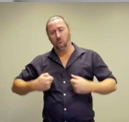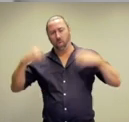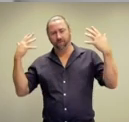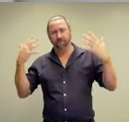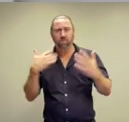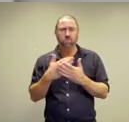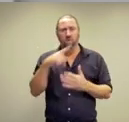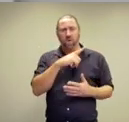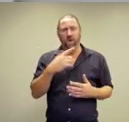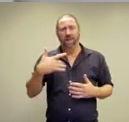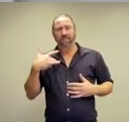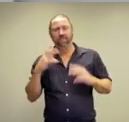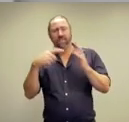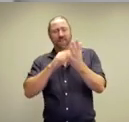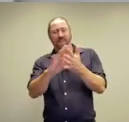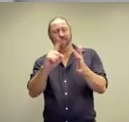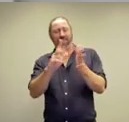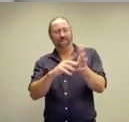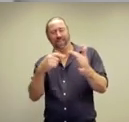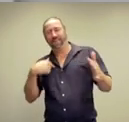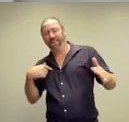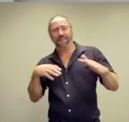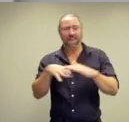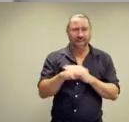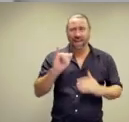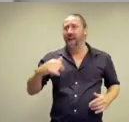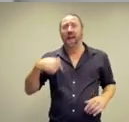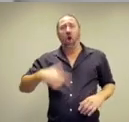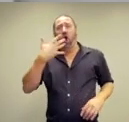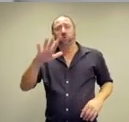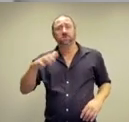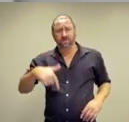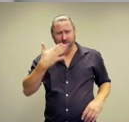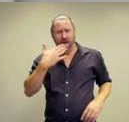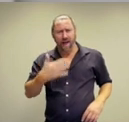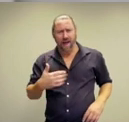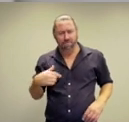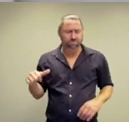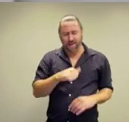time, I’m sure everybody enjoyed that themed entry but it's still Summer in Brisbane so we're